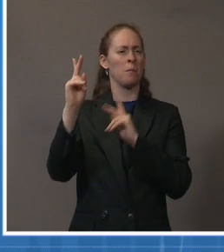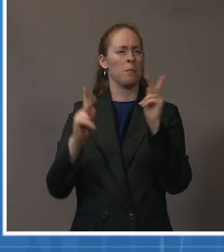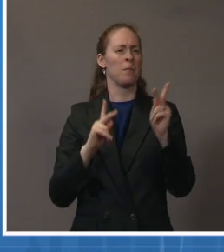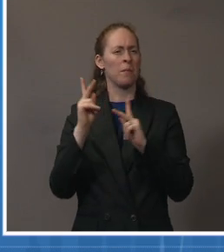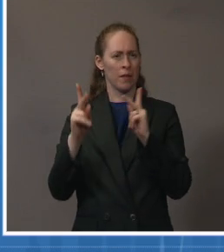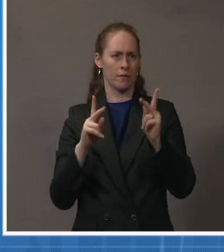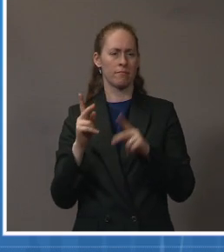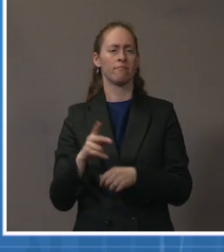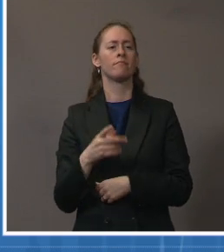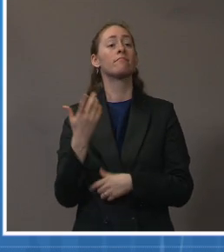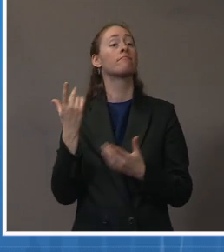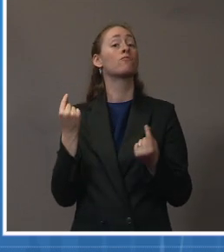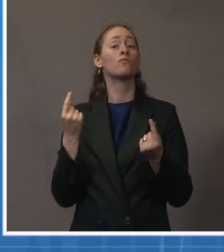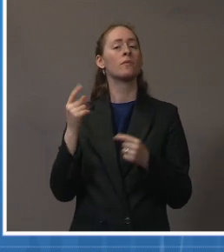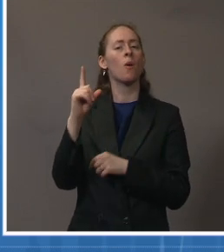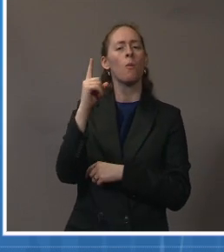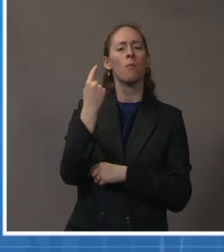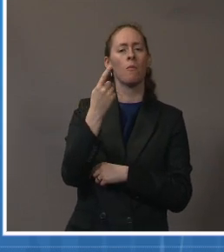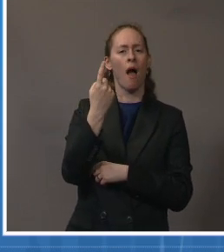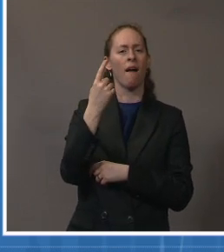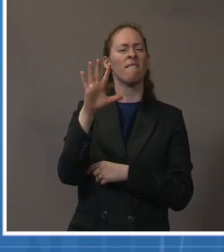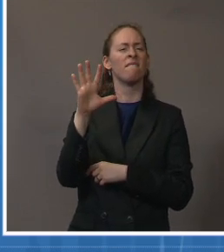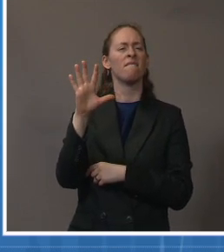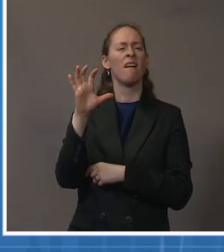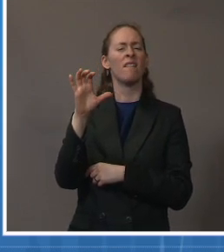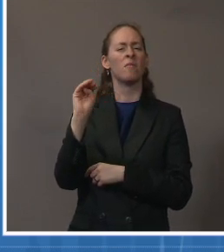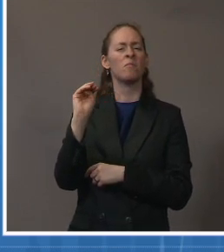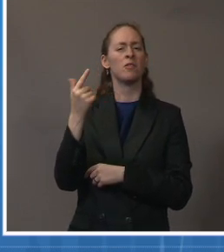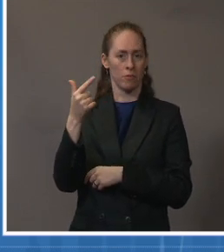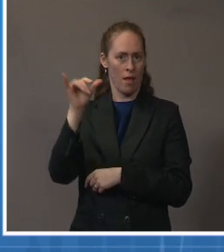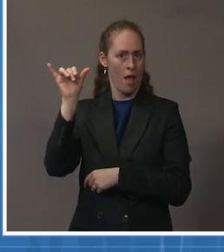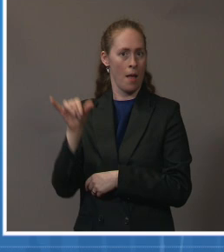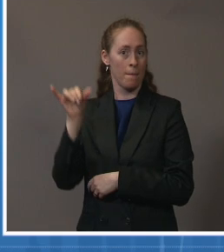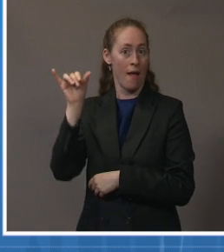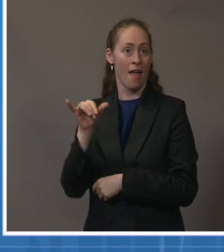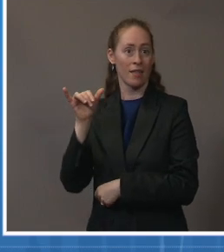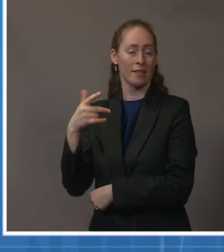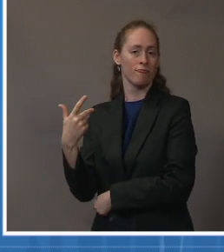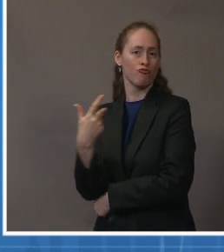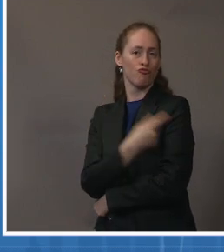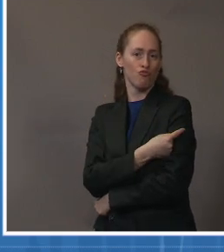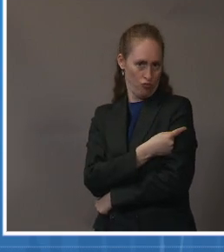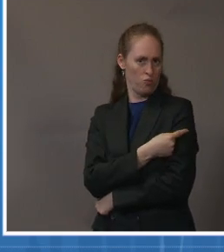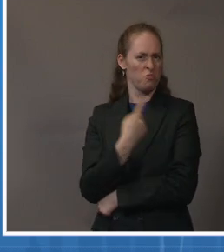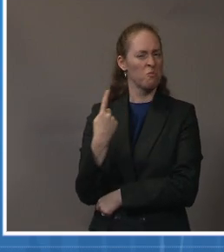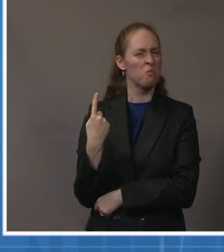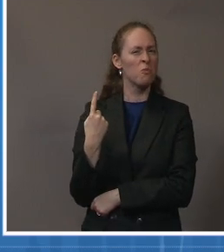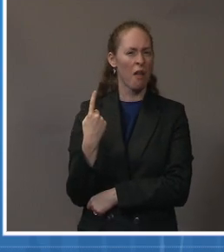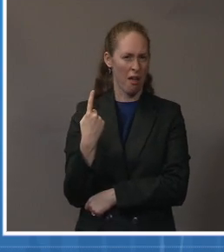of the monoclonal antibody, sotrovimab -- again, by GSK and Vir --